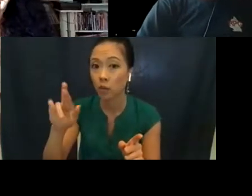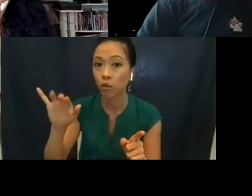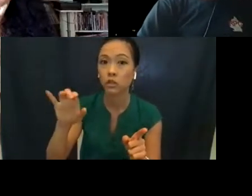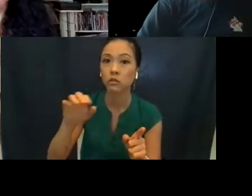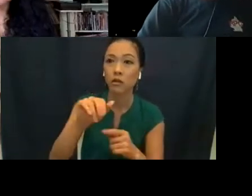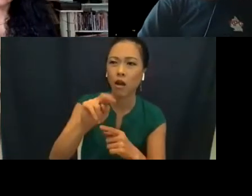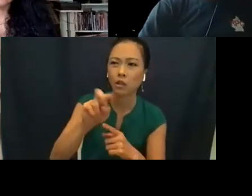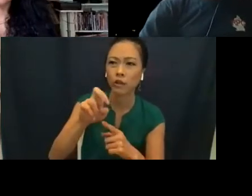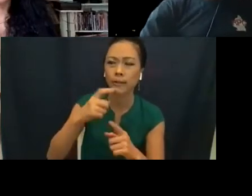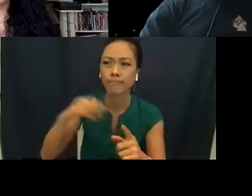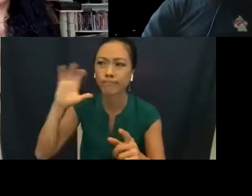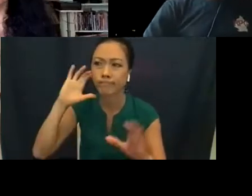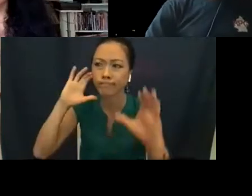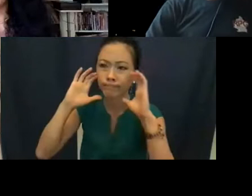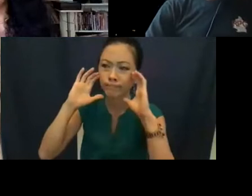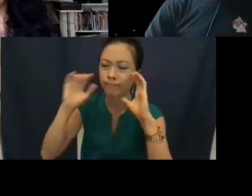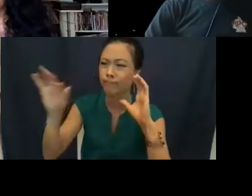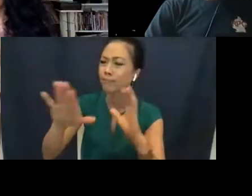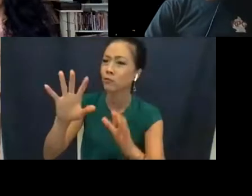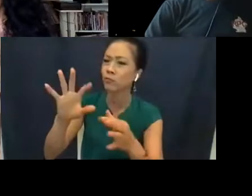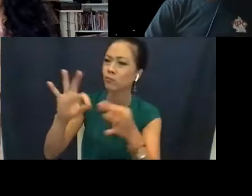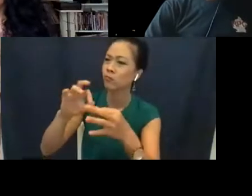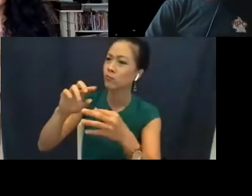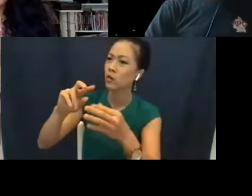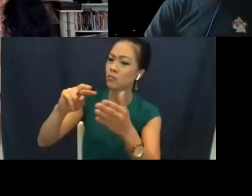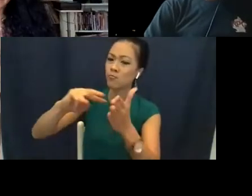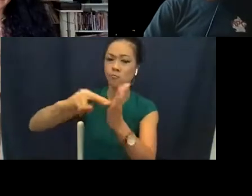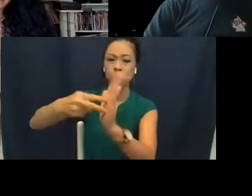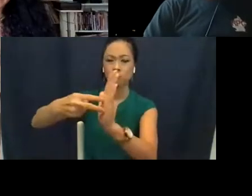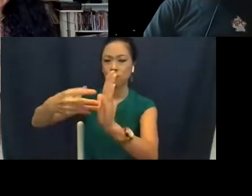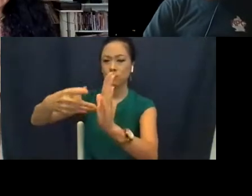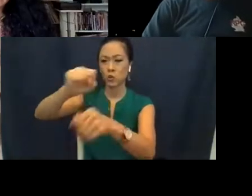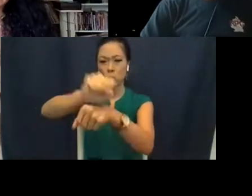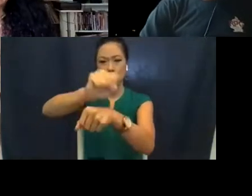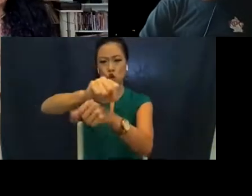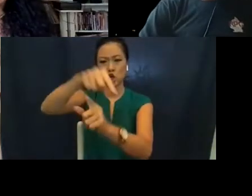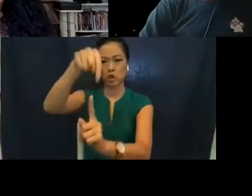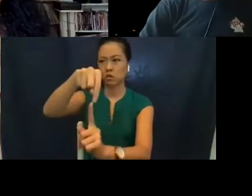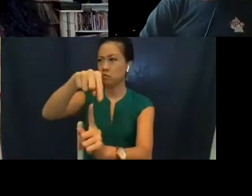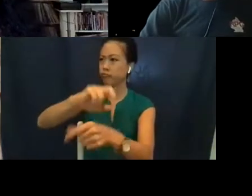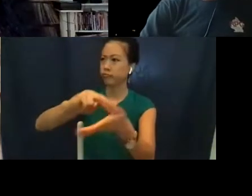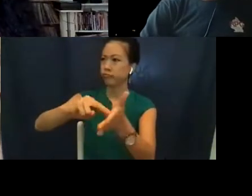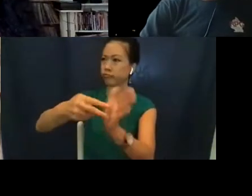is work right now, what is the work to be done and even though the work, the labor of